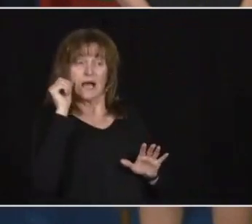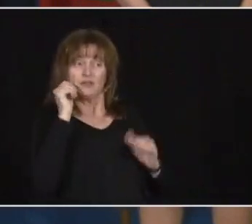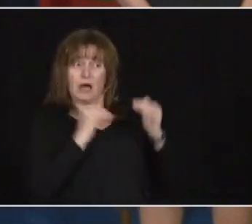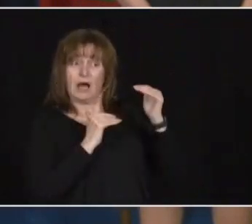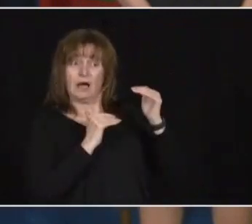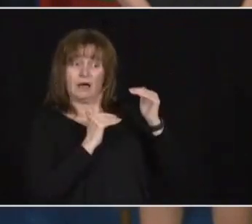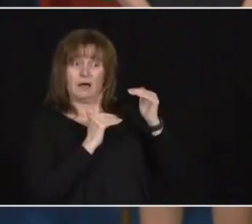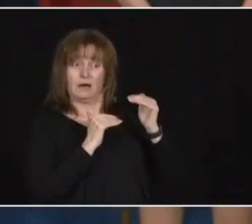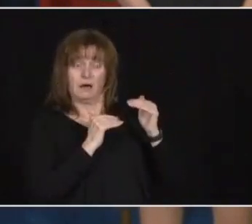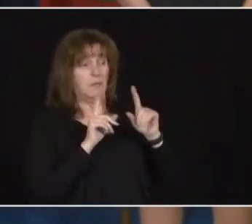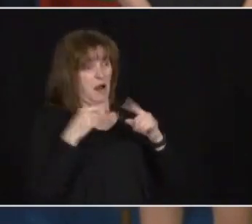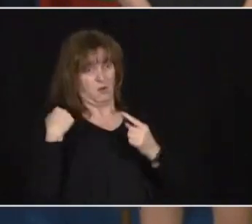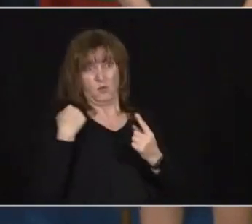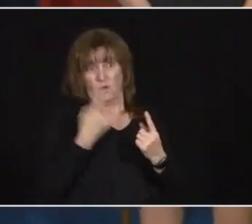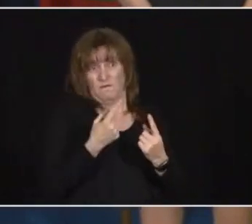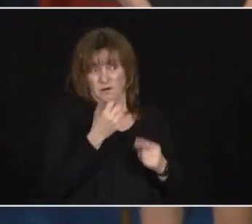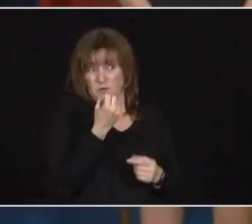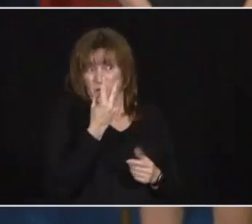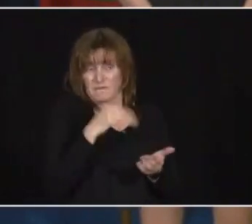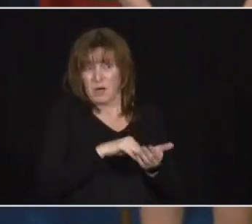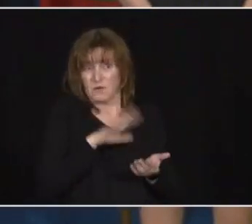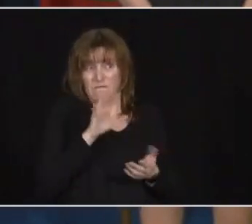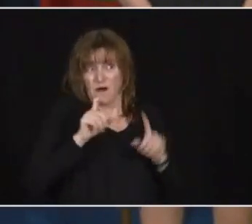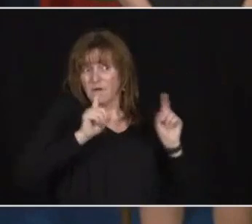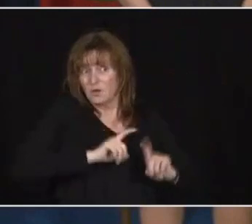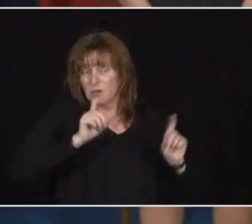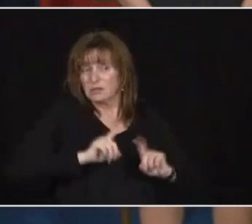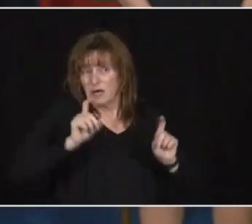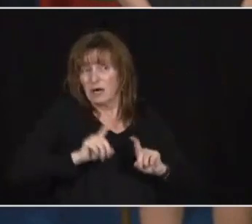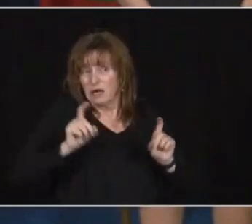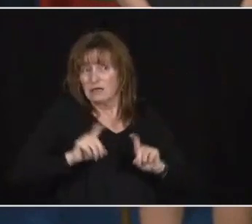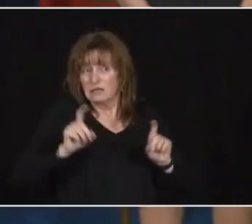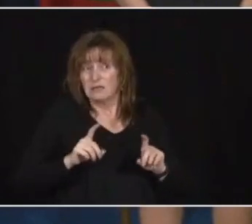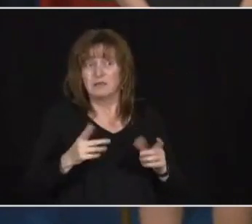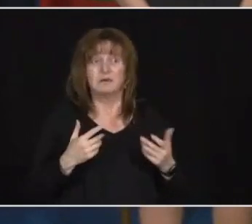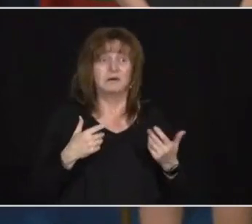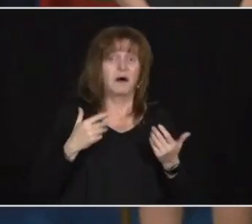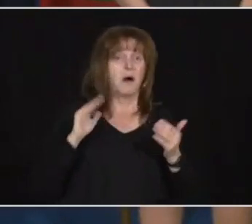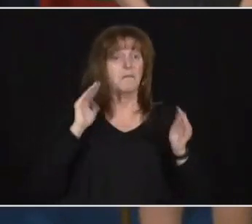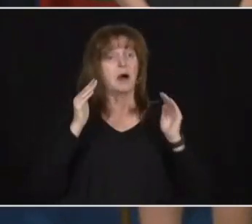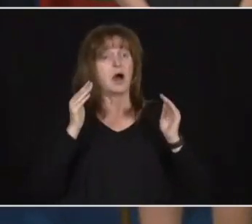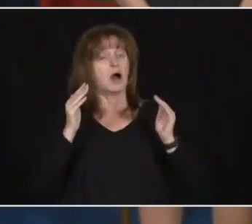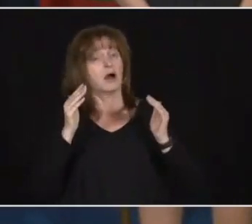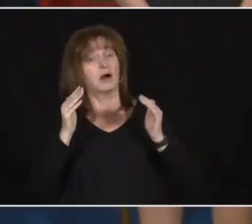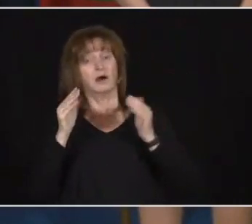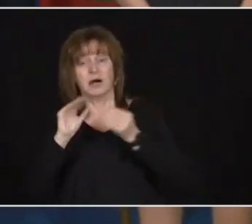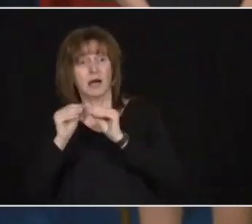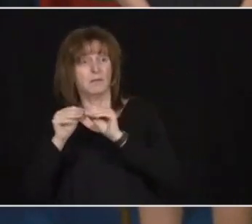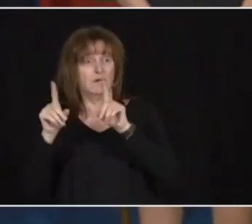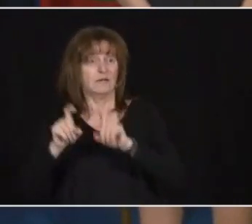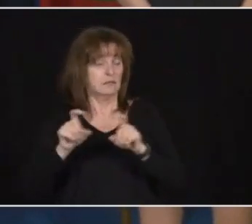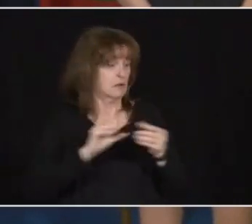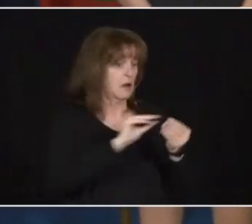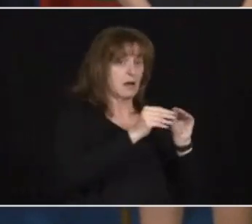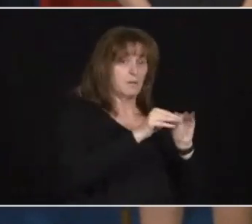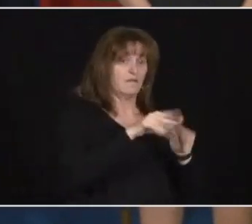I think now per capita we're only behind Alberta. And we're going to continue ramping up the toasting 14,000 a day.